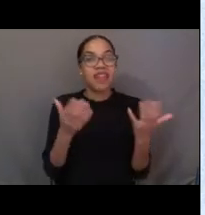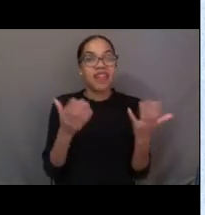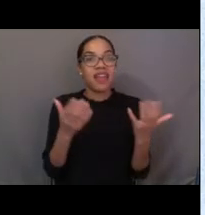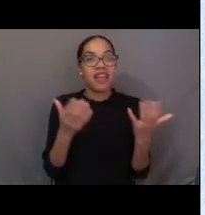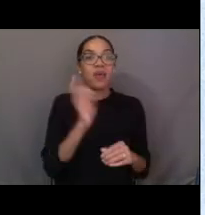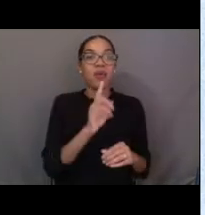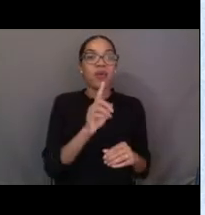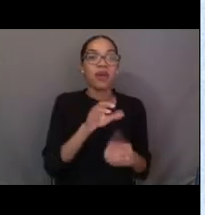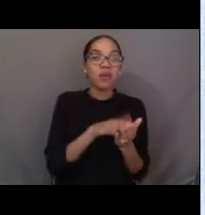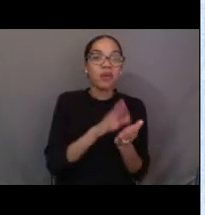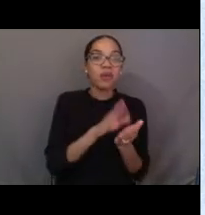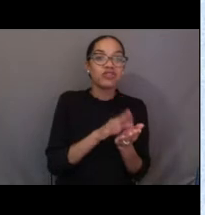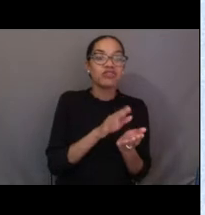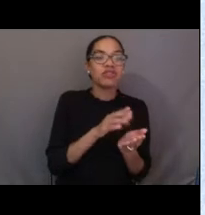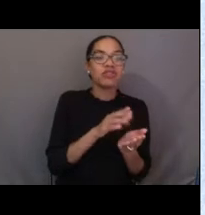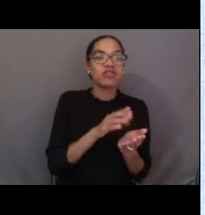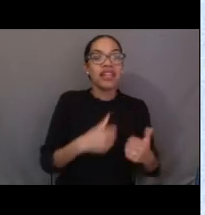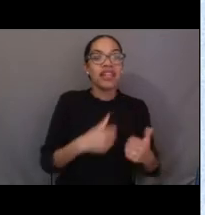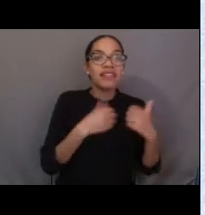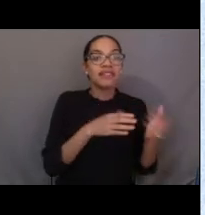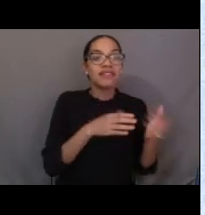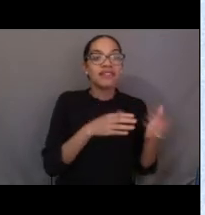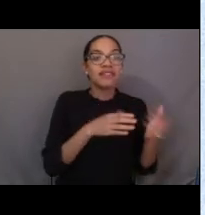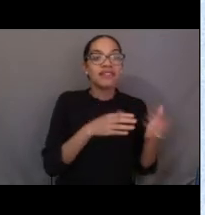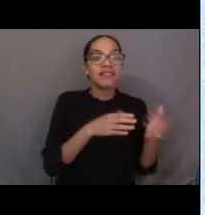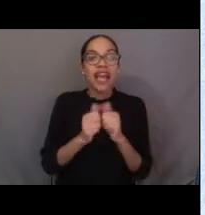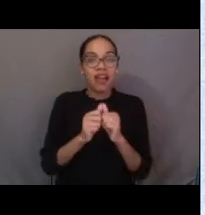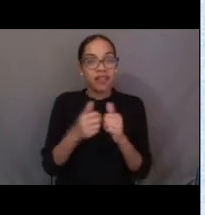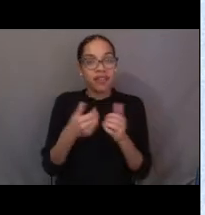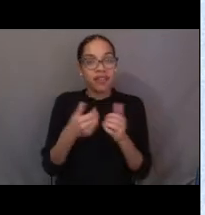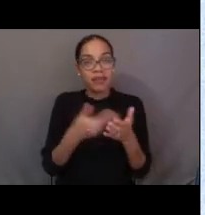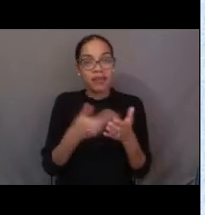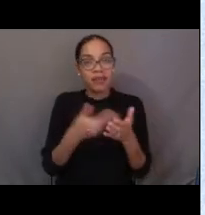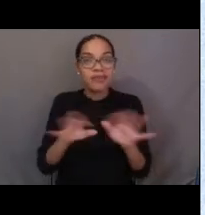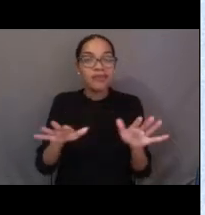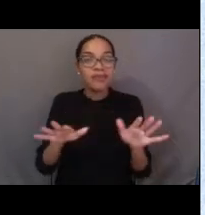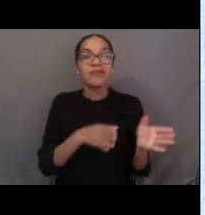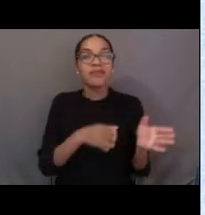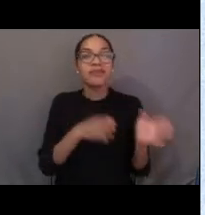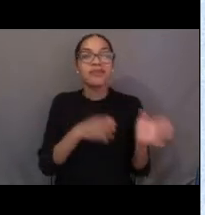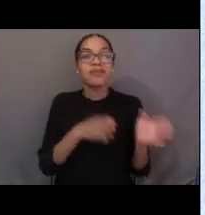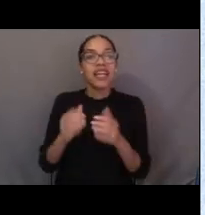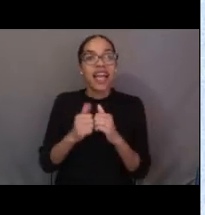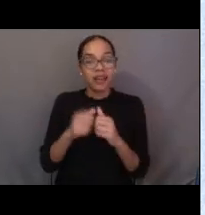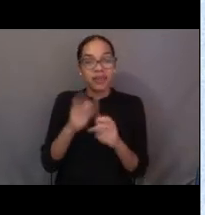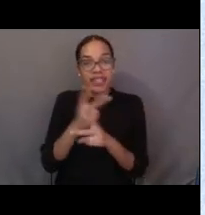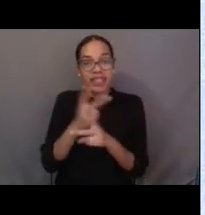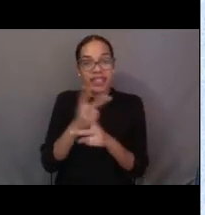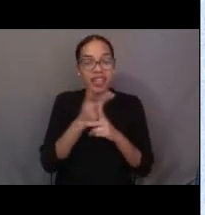how they reproduce, what they eat. And now of course, who eats oysters. Type a couple answers in there, and Grace,